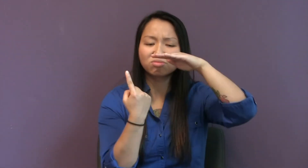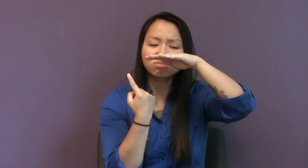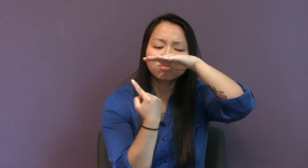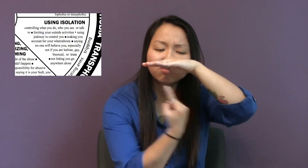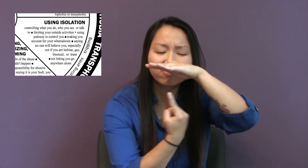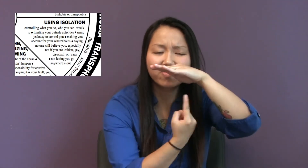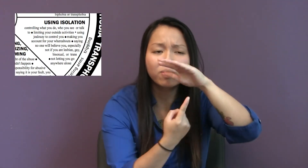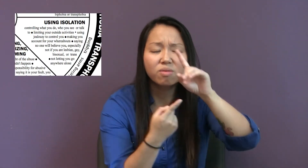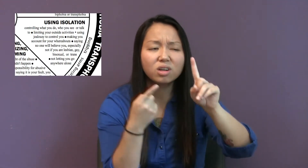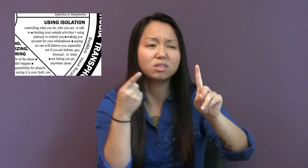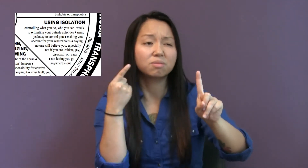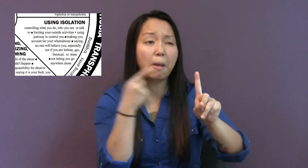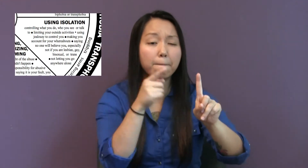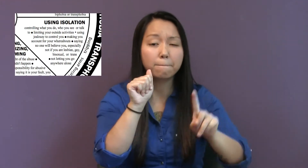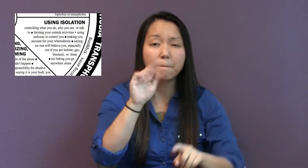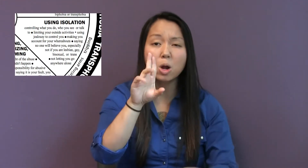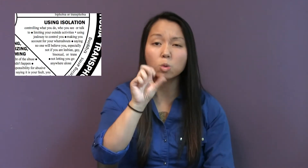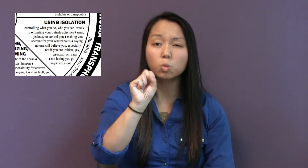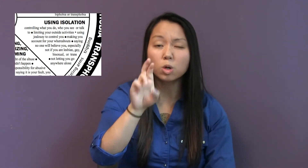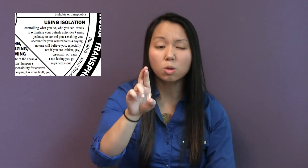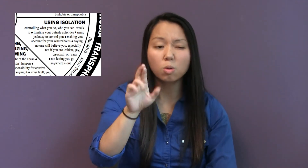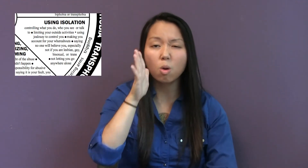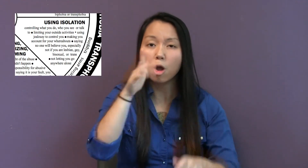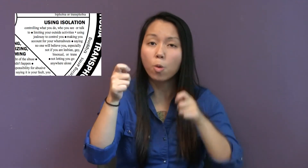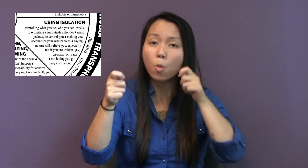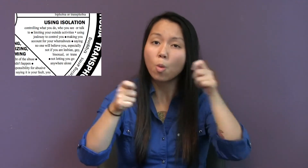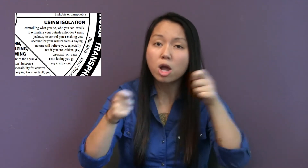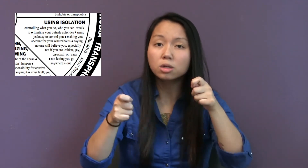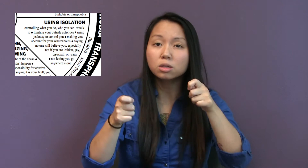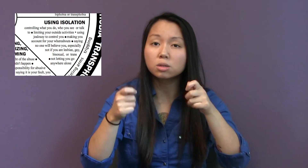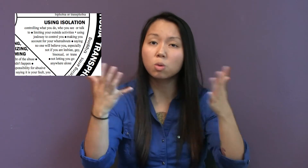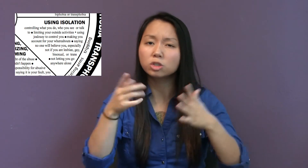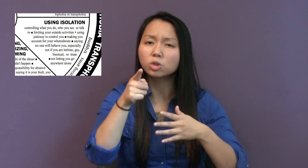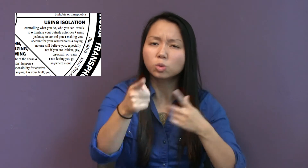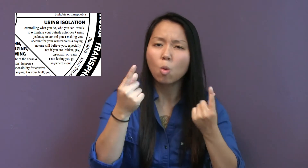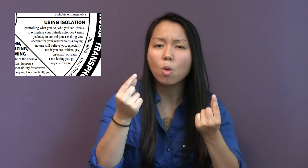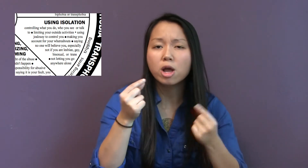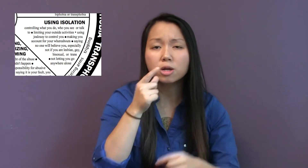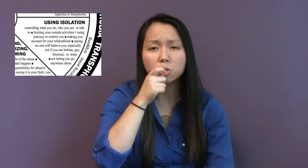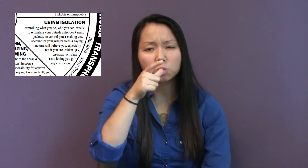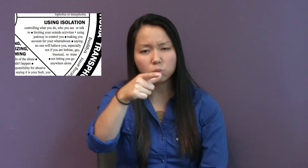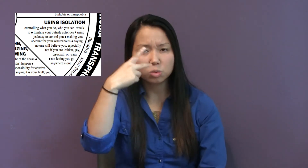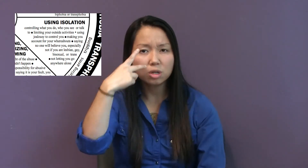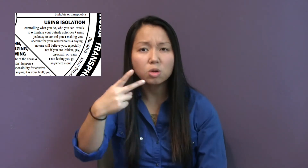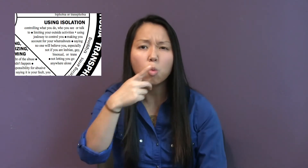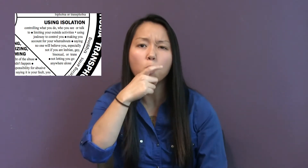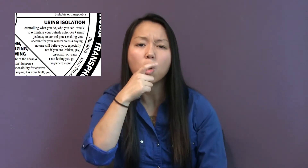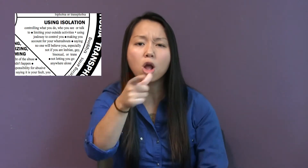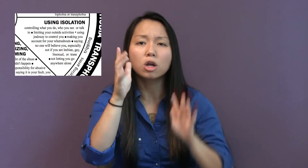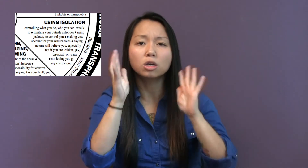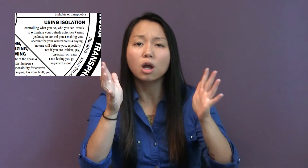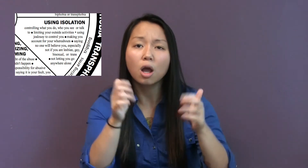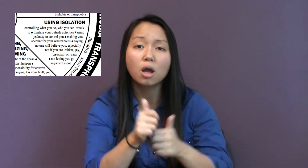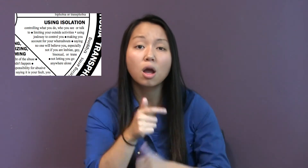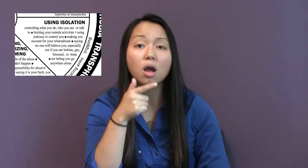Isolation: An abuser controls what you do, who you see, who you talk with.